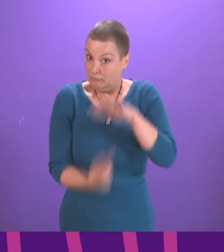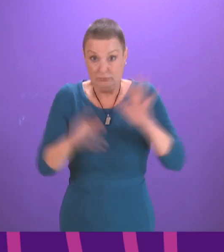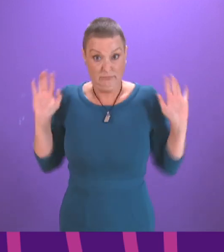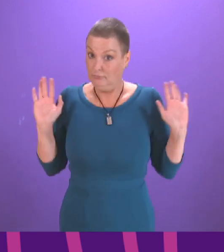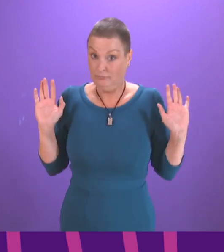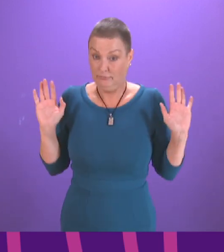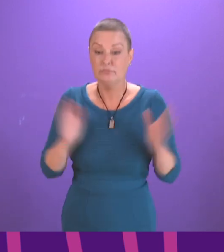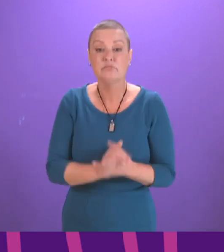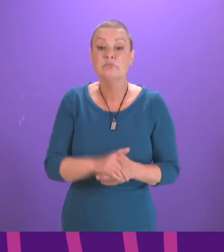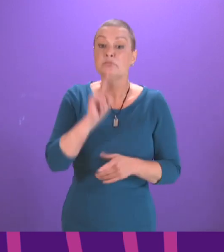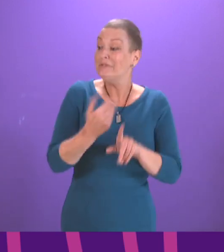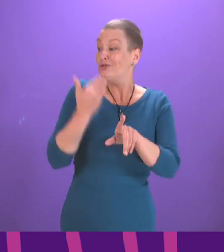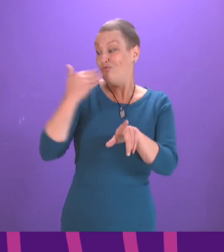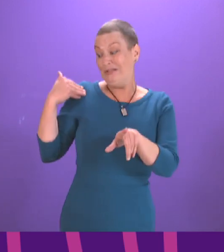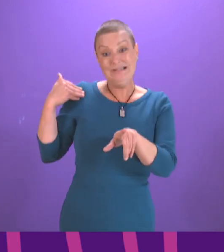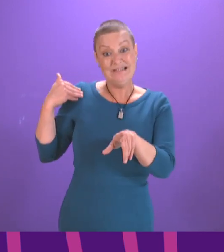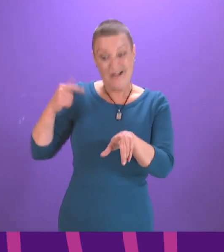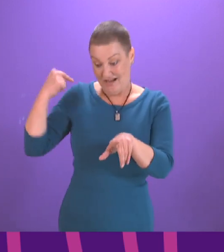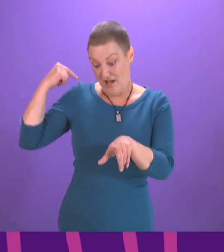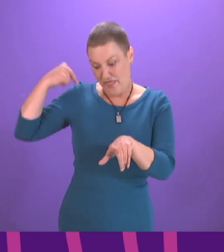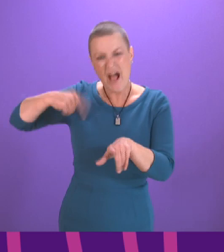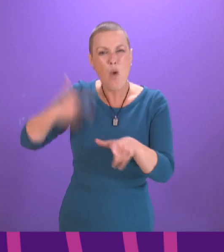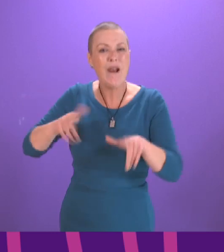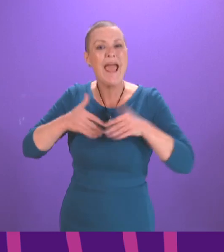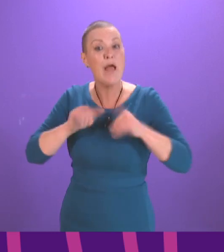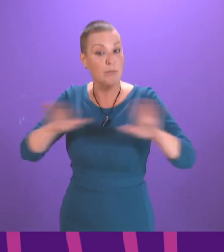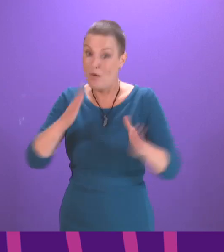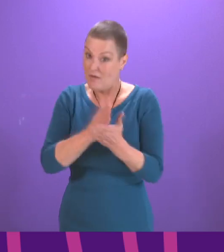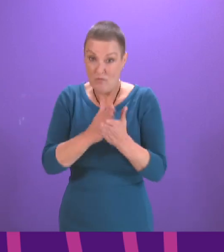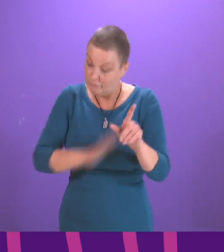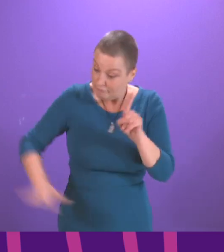applied to health board areas, but from Monday it will apply at local authority level. Similarly,